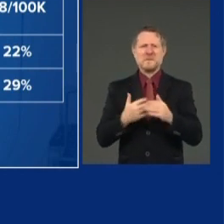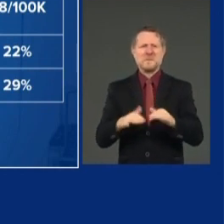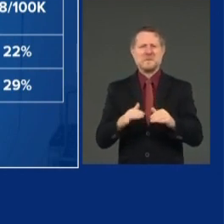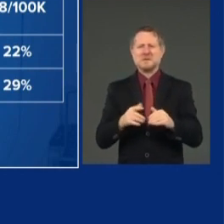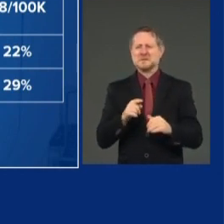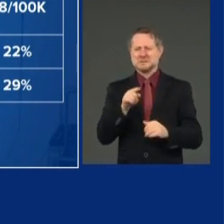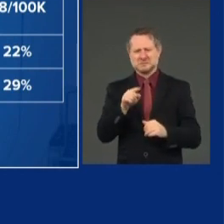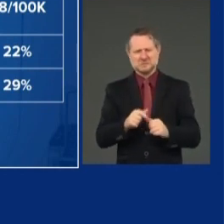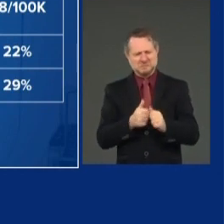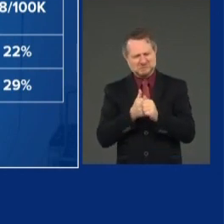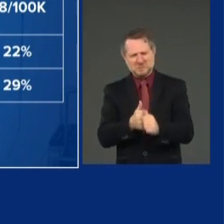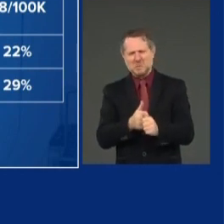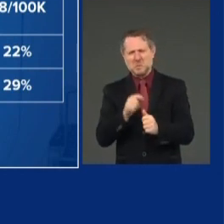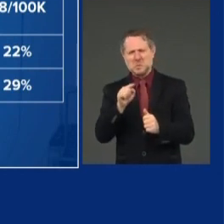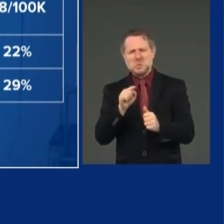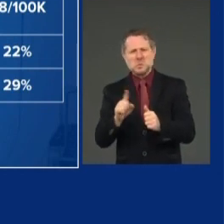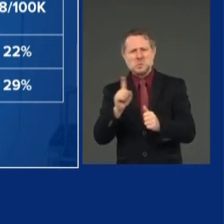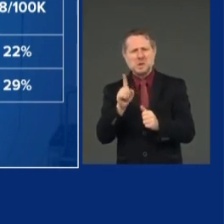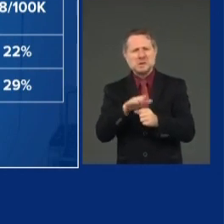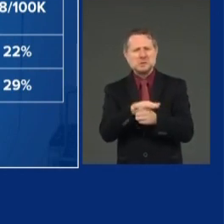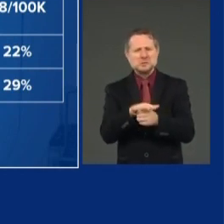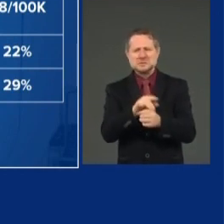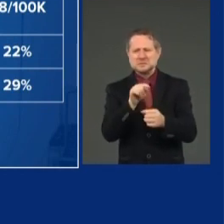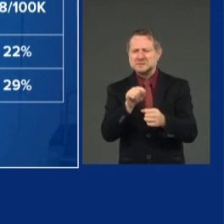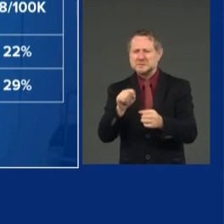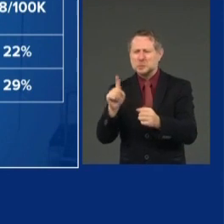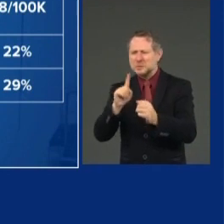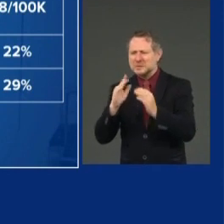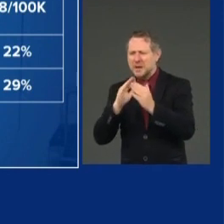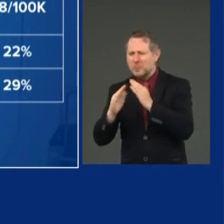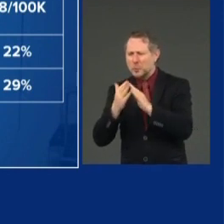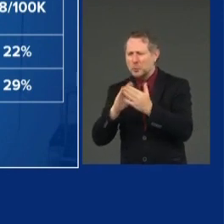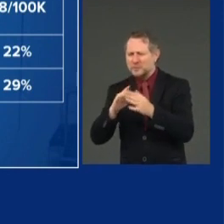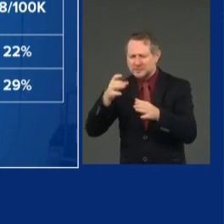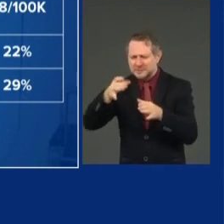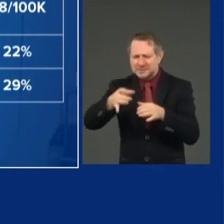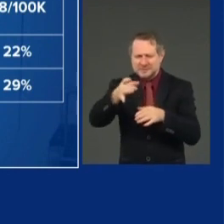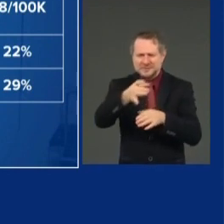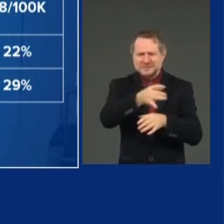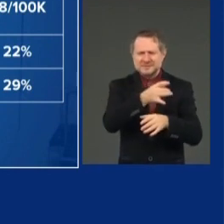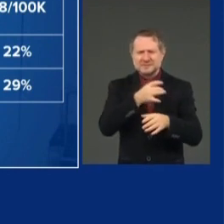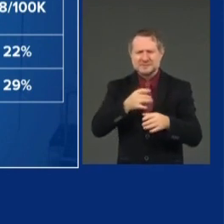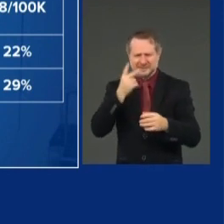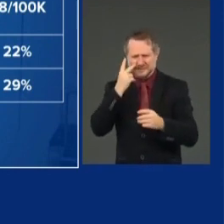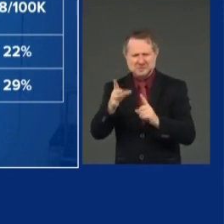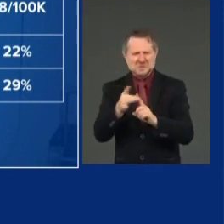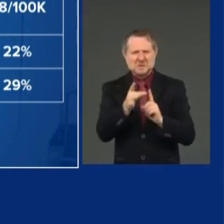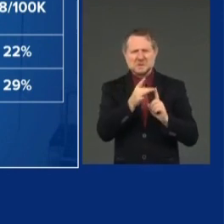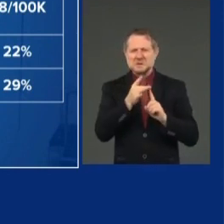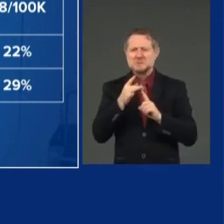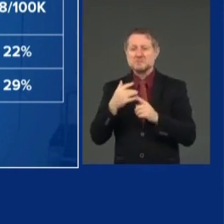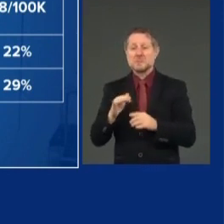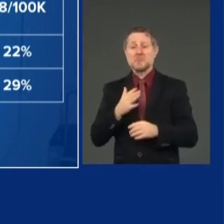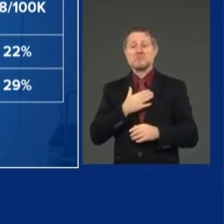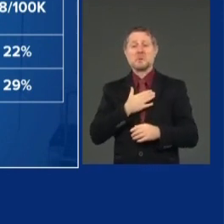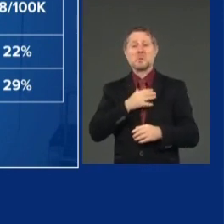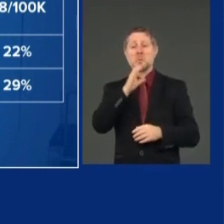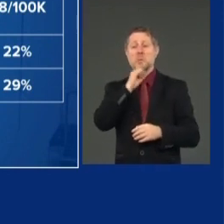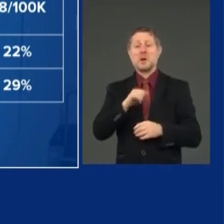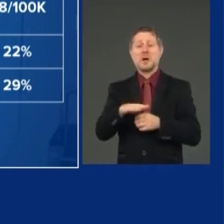YOU SEE IT OVER AND OVER AGAIN,